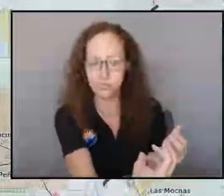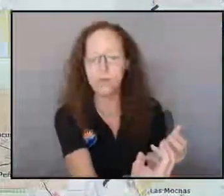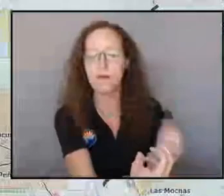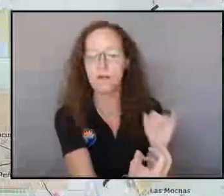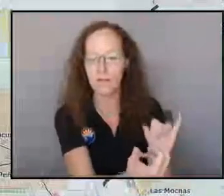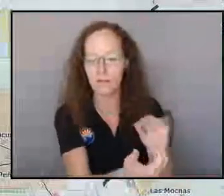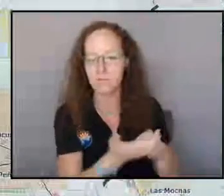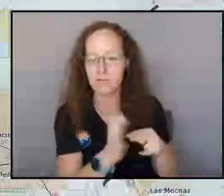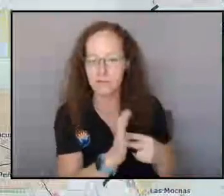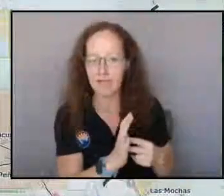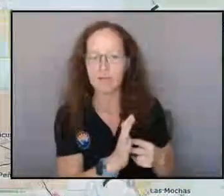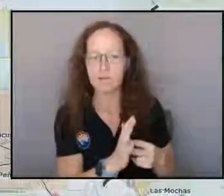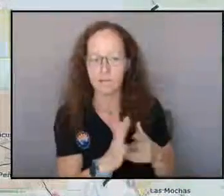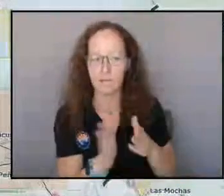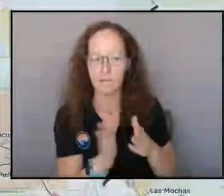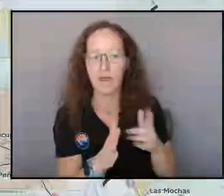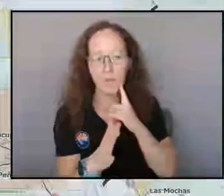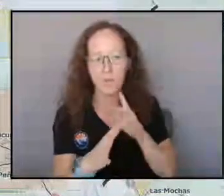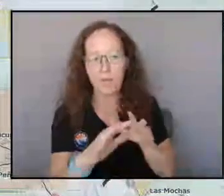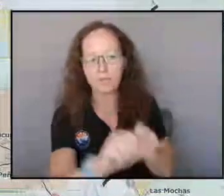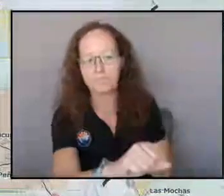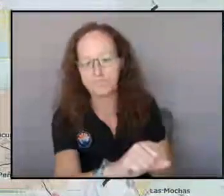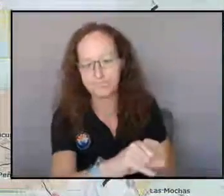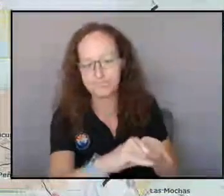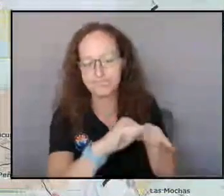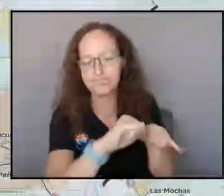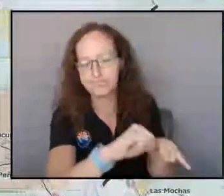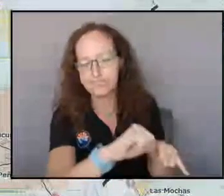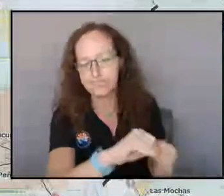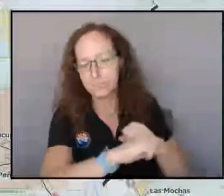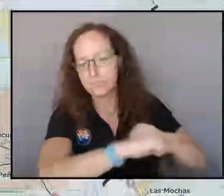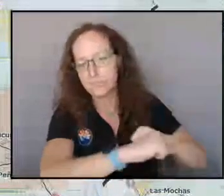INTEND TO SECURE THE FIRE'S EDGE. ANOTHER WAY TO LOOK